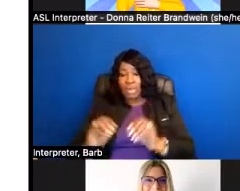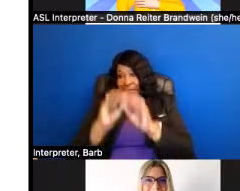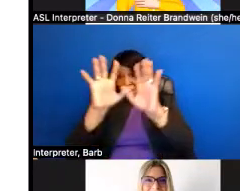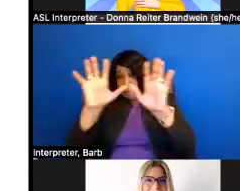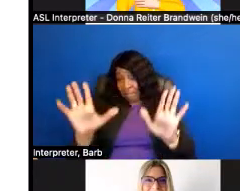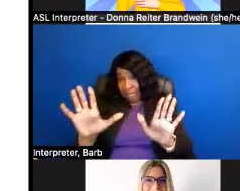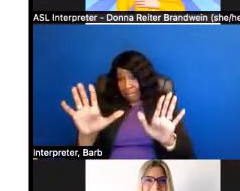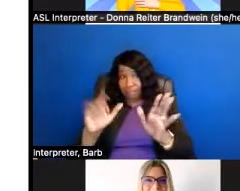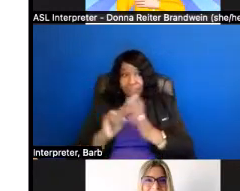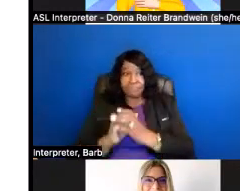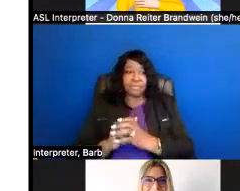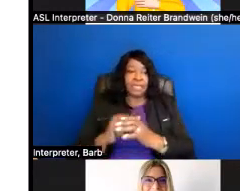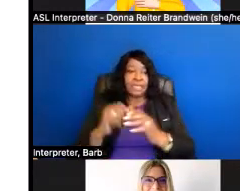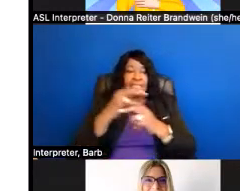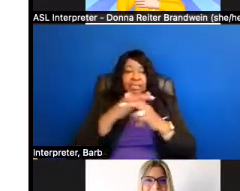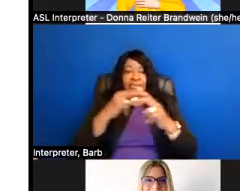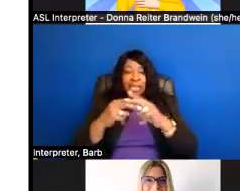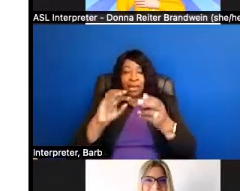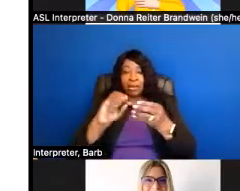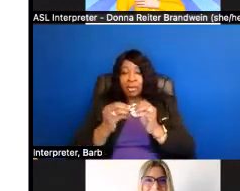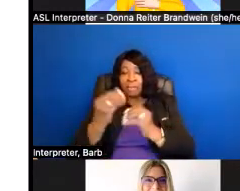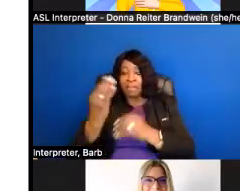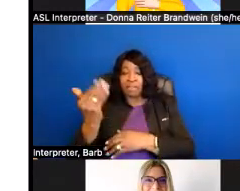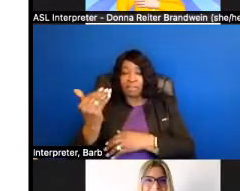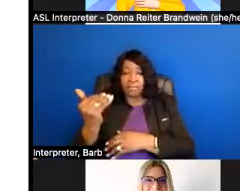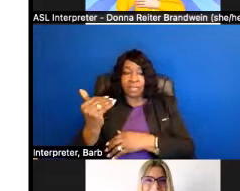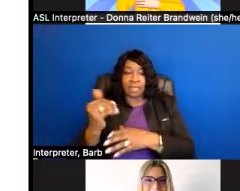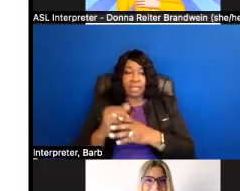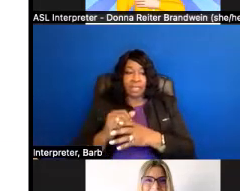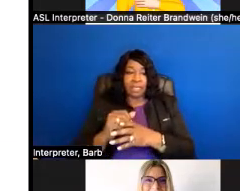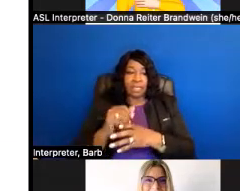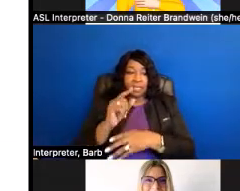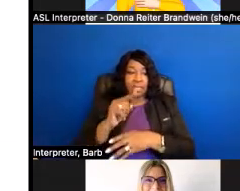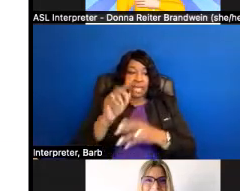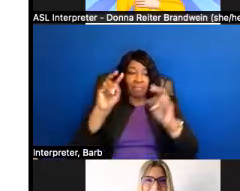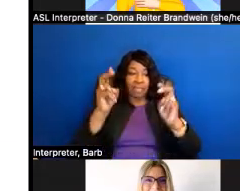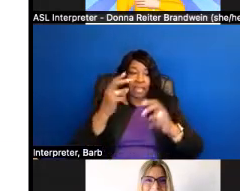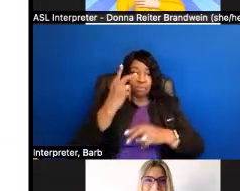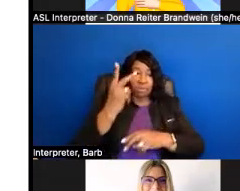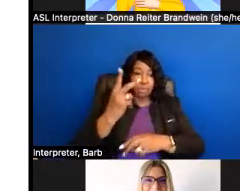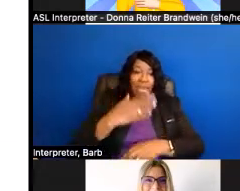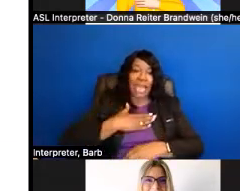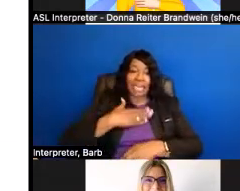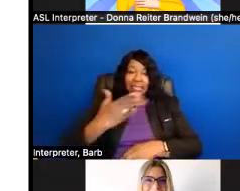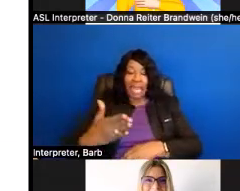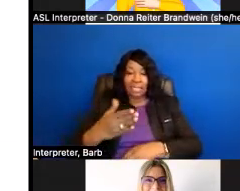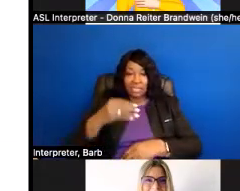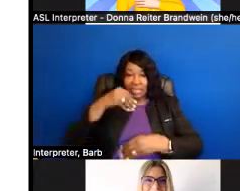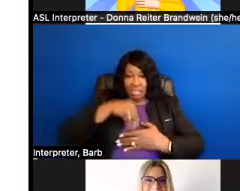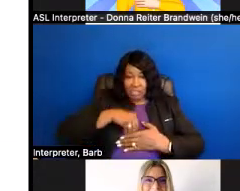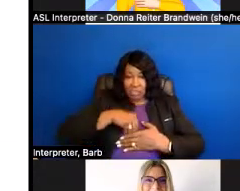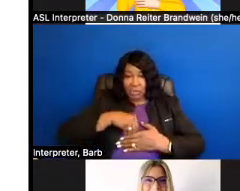Slide 15 with theme 2 and 3, theme 2, being acknowledging internal and external ableism.